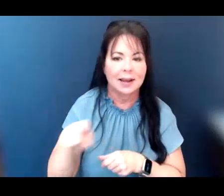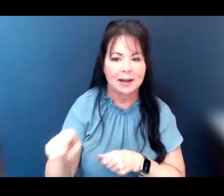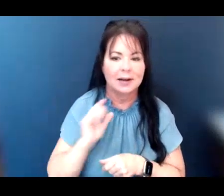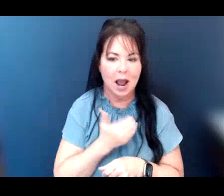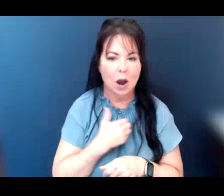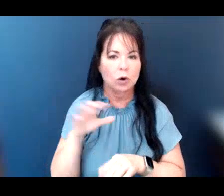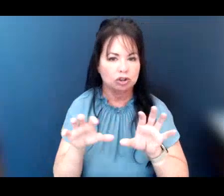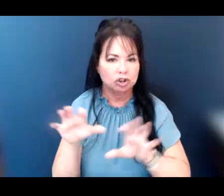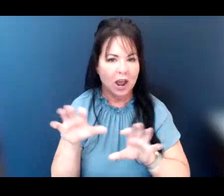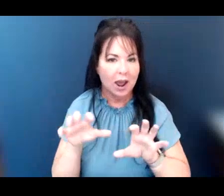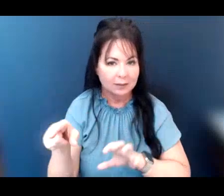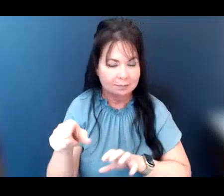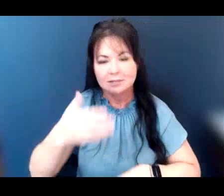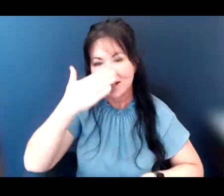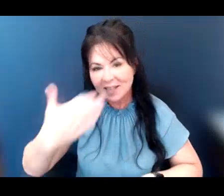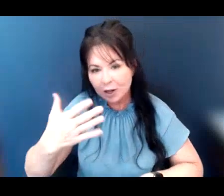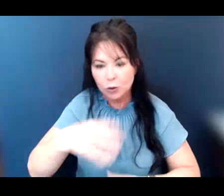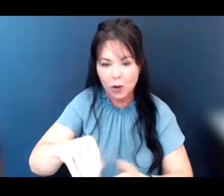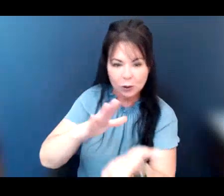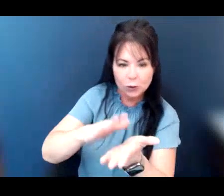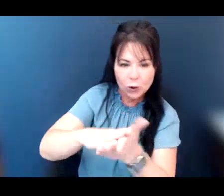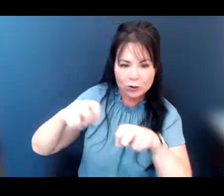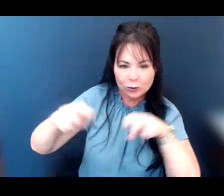And kudos to the panelists for being here today.